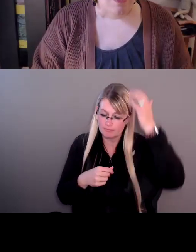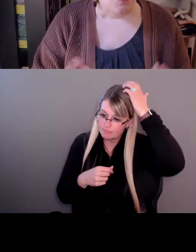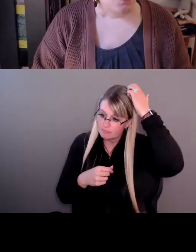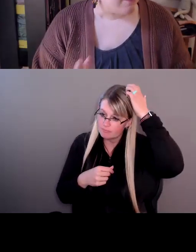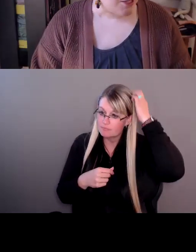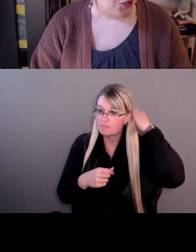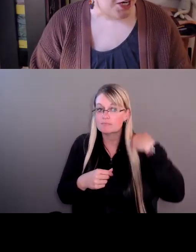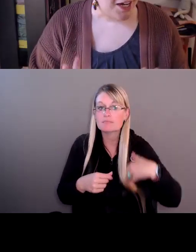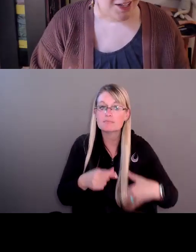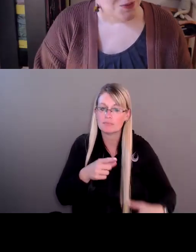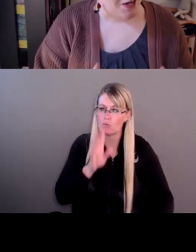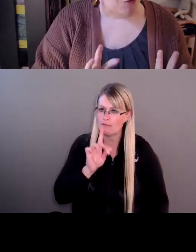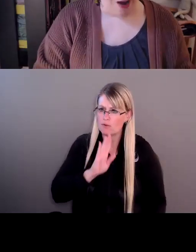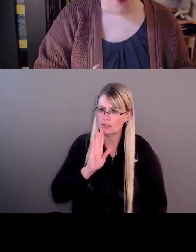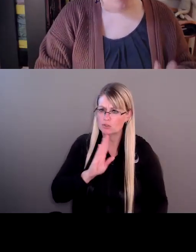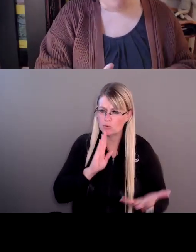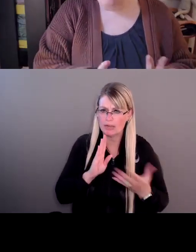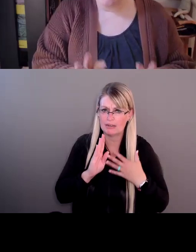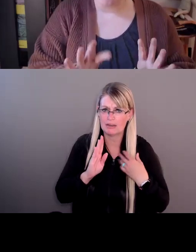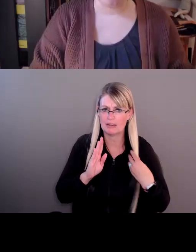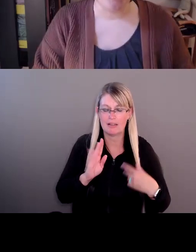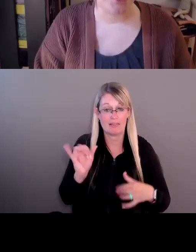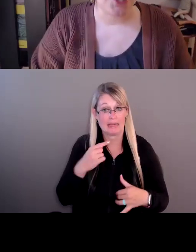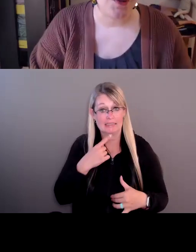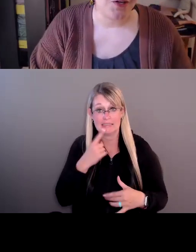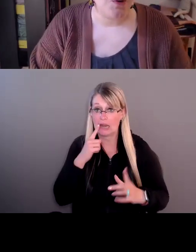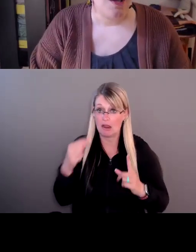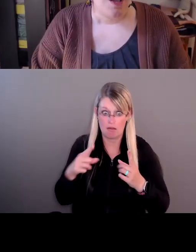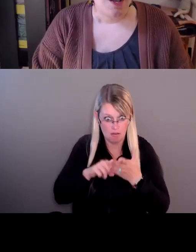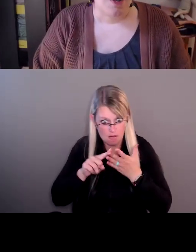this is really frustrating I was kind of a rabbit hole I went down that I wanted to share with you.